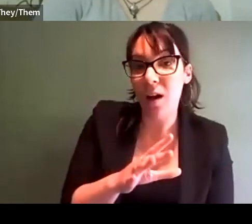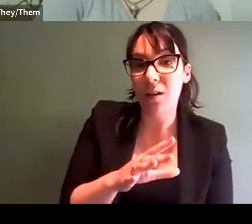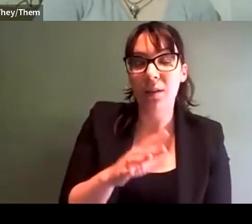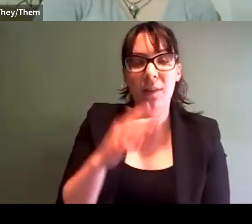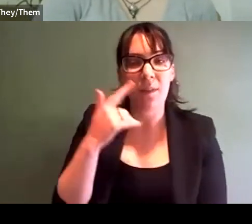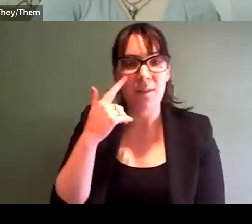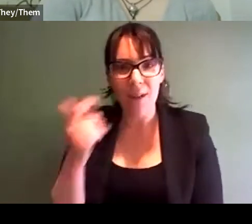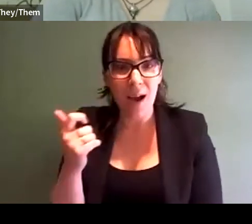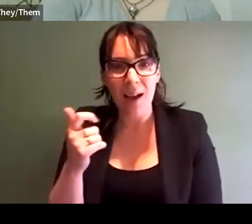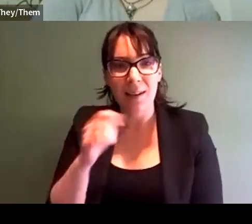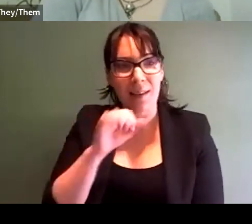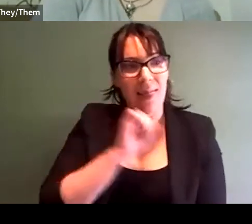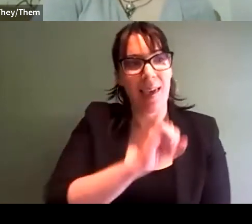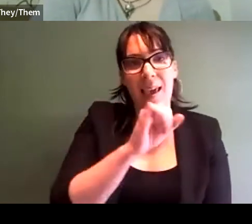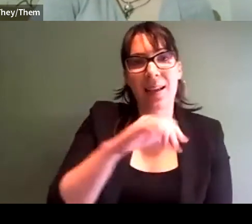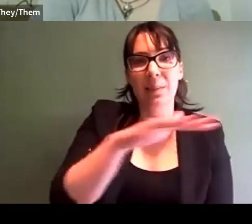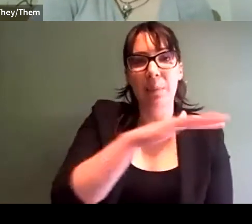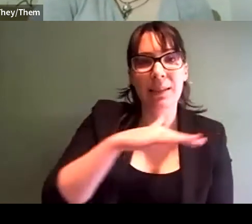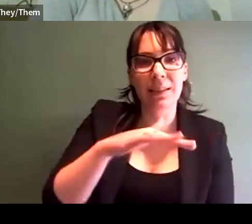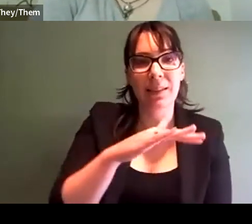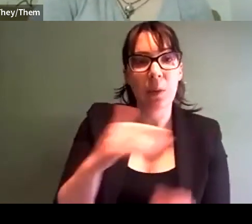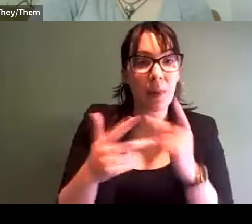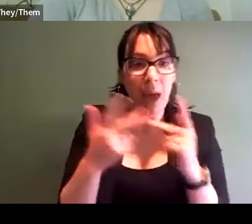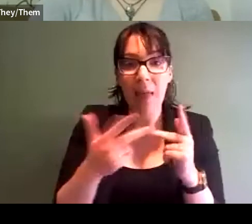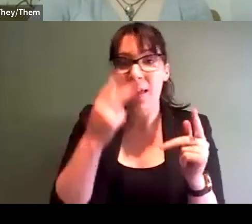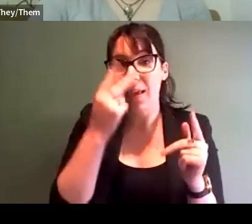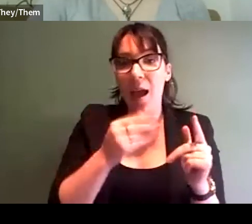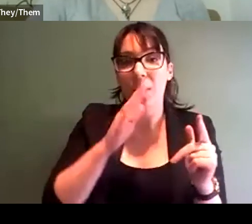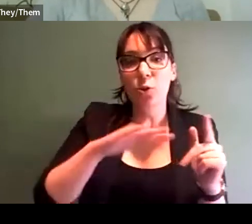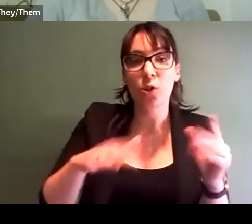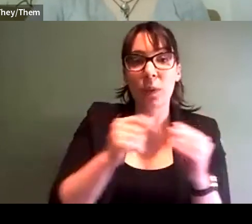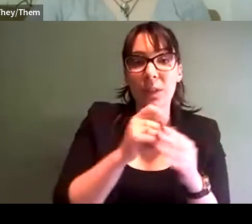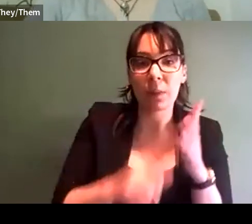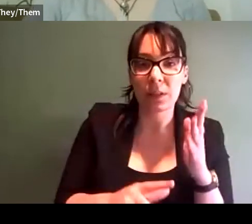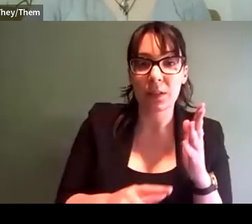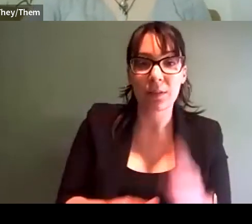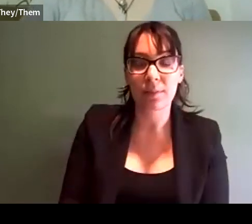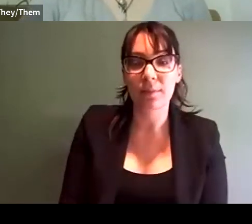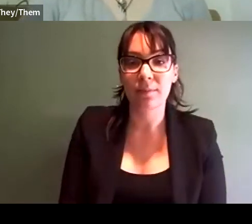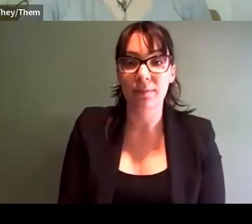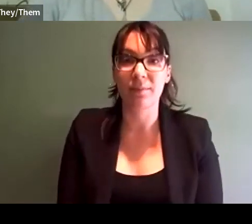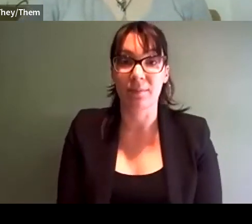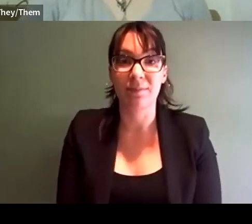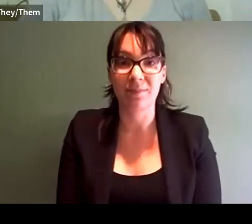Find those find those spaces where other young children with disabilities are.